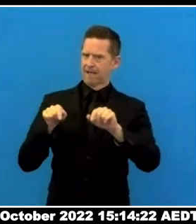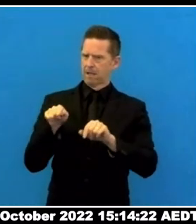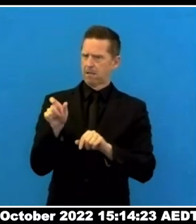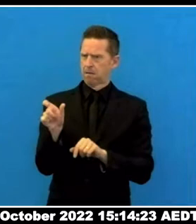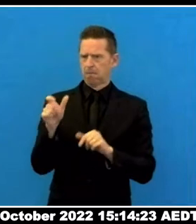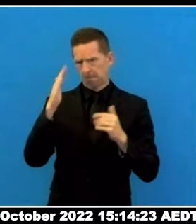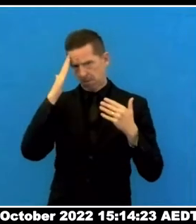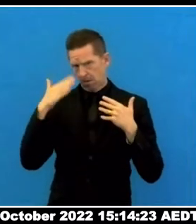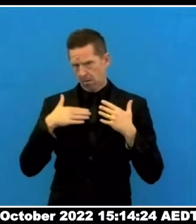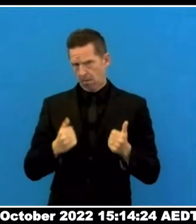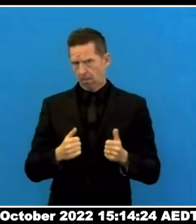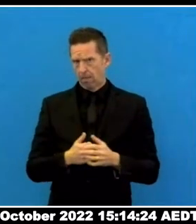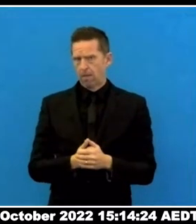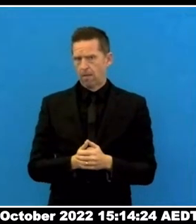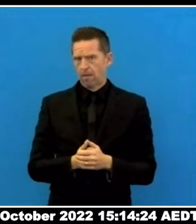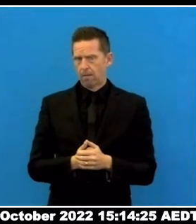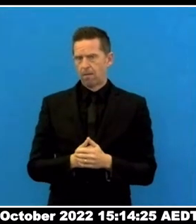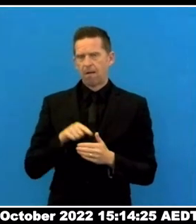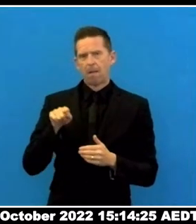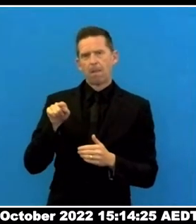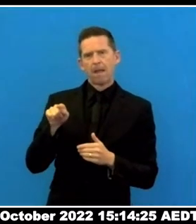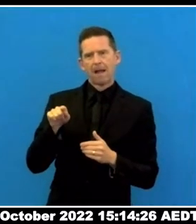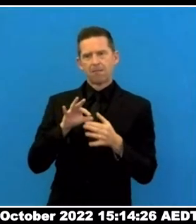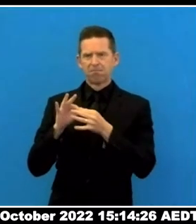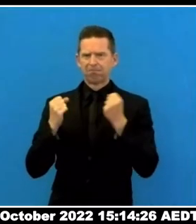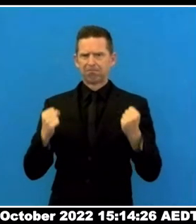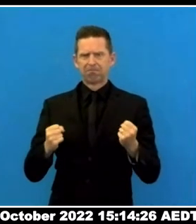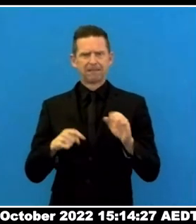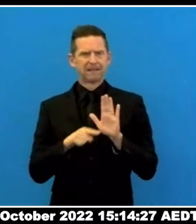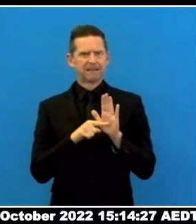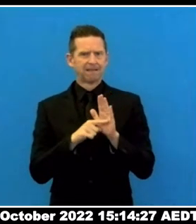It is always surrounding with a very negative stigma.